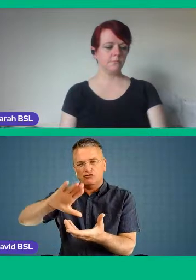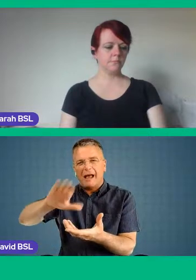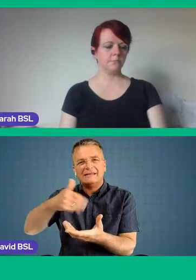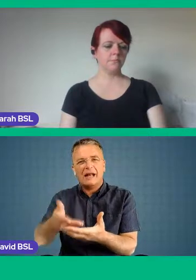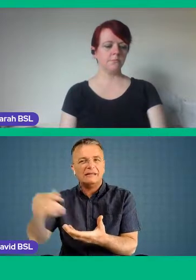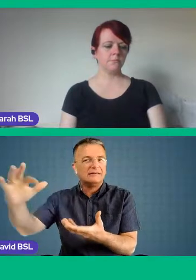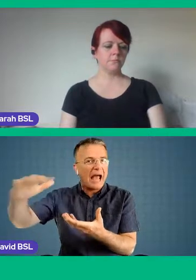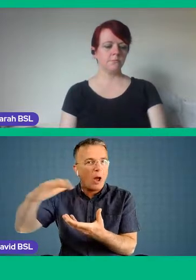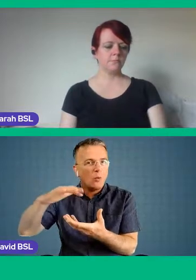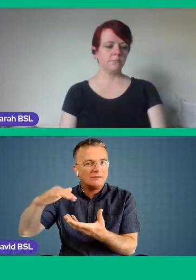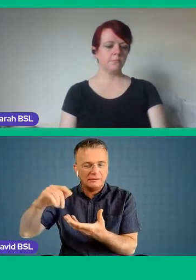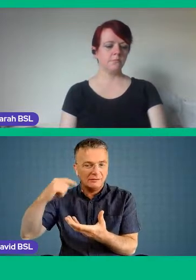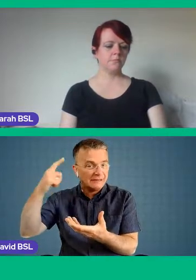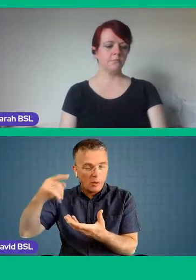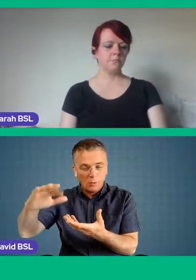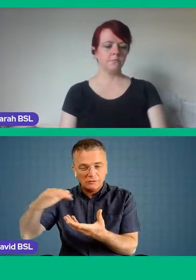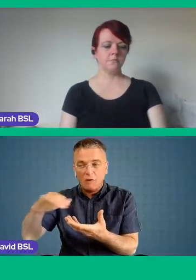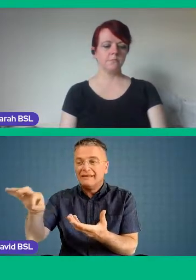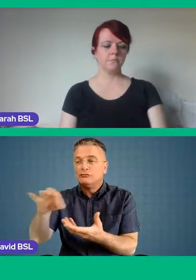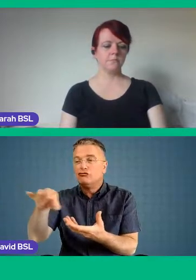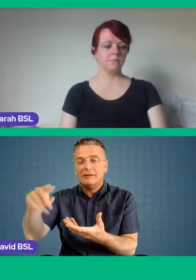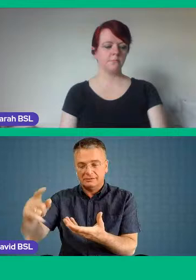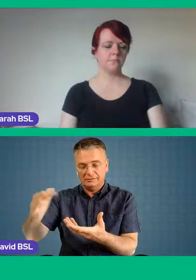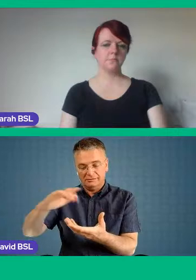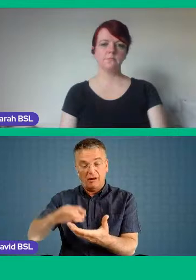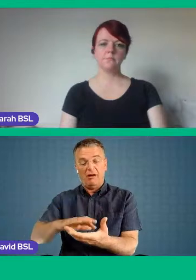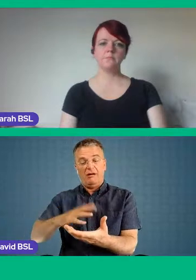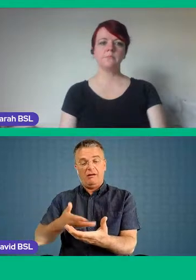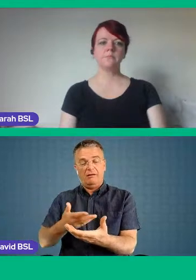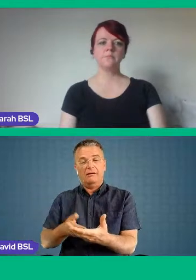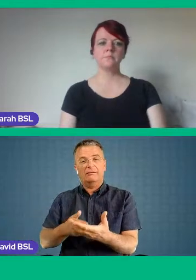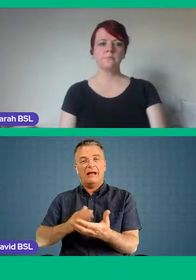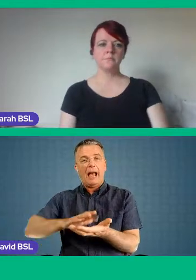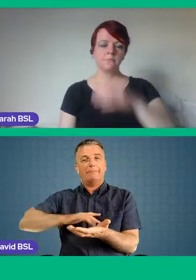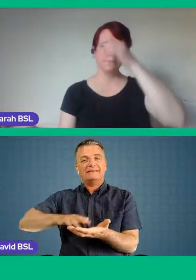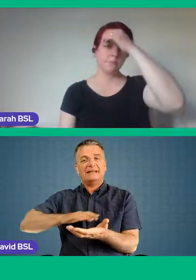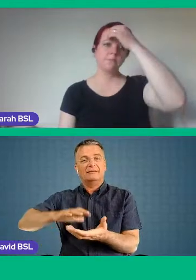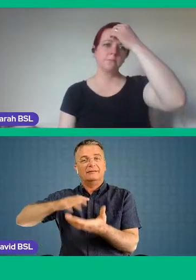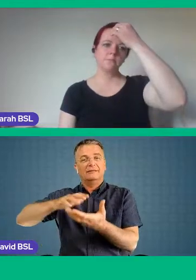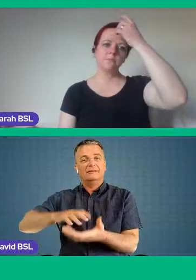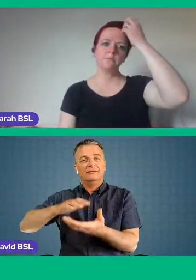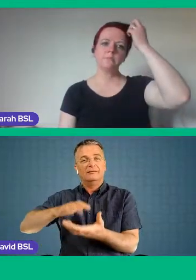attached to it, and then translates the sound waves for any instrument that is given off.